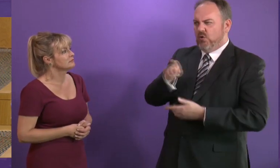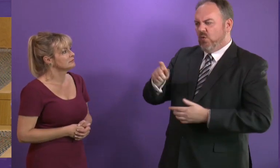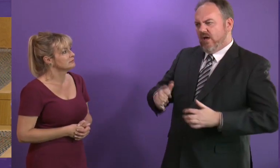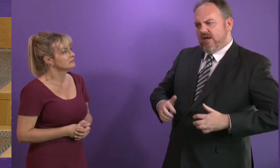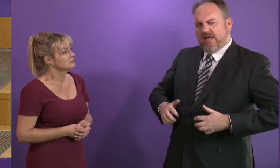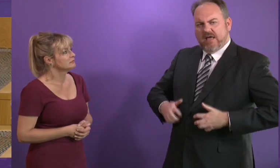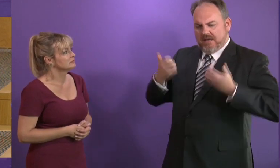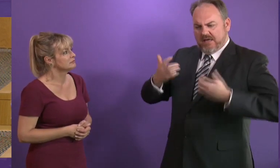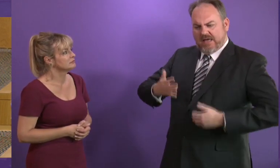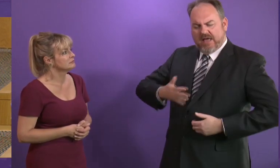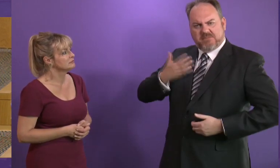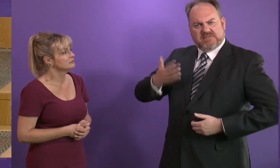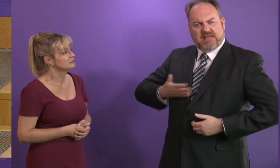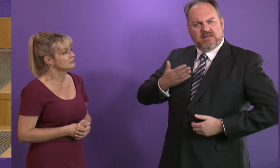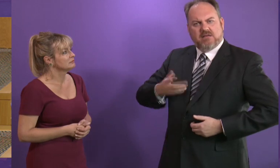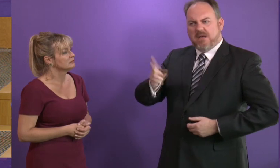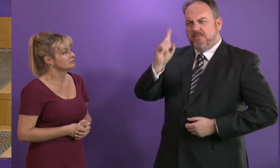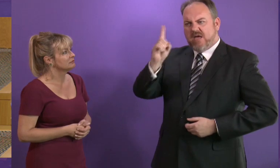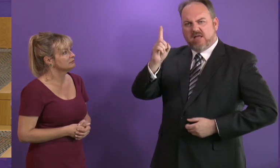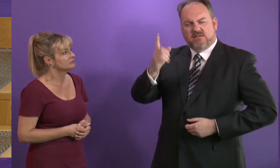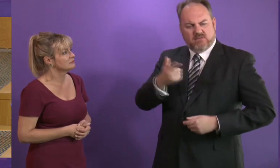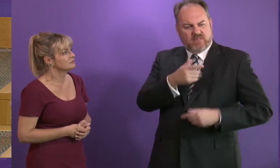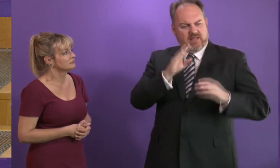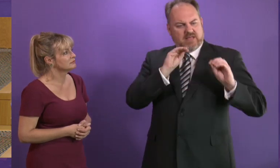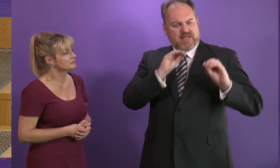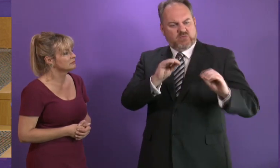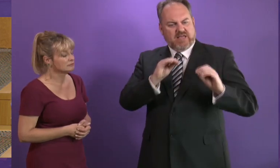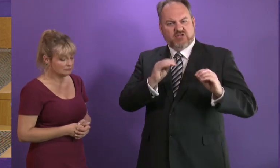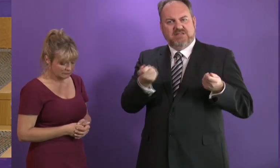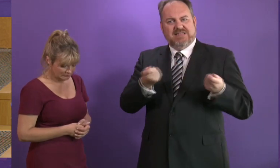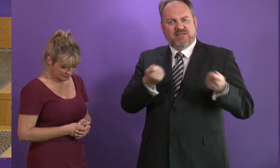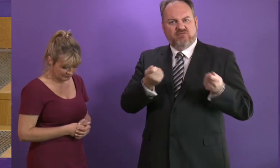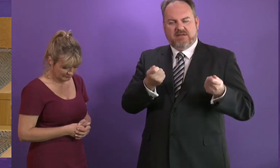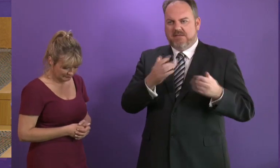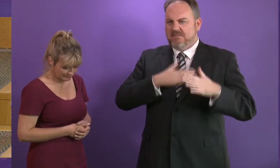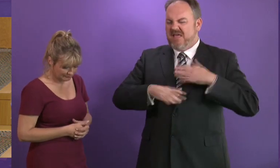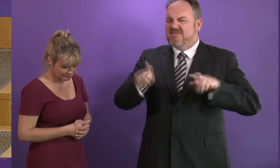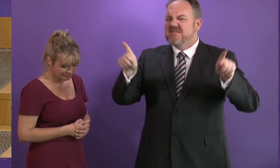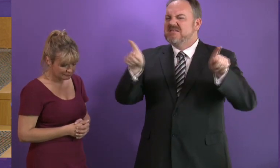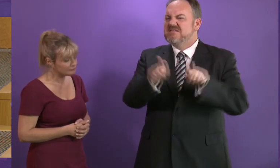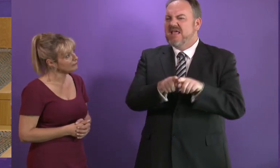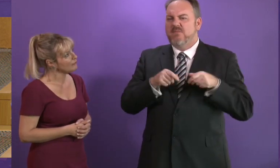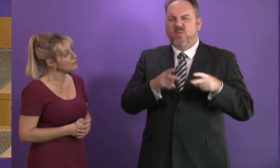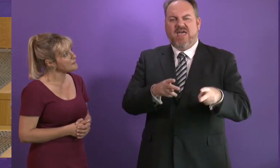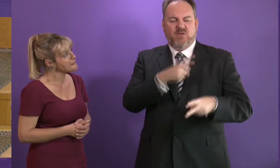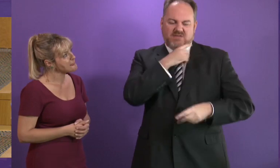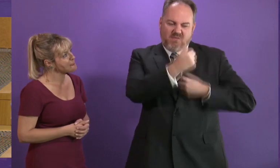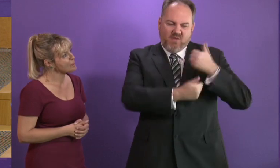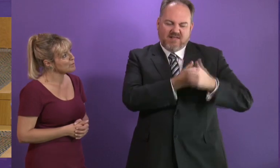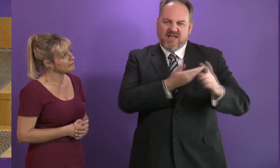when her education secretary does exactly the same, she pats him on the back. It is